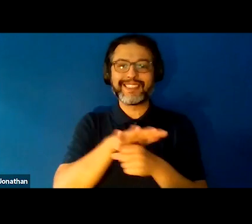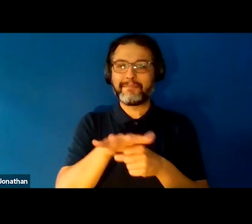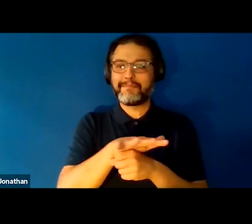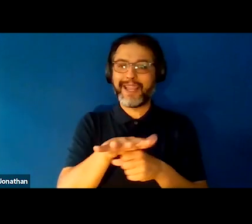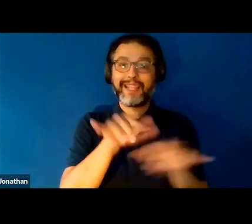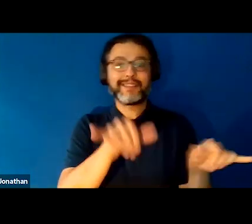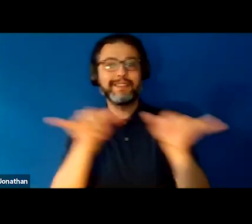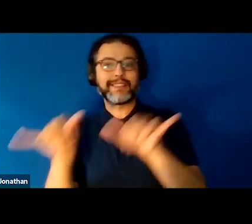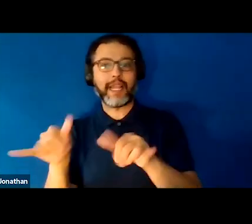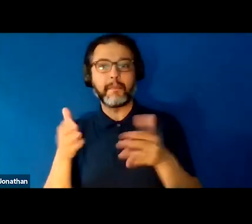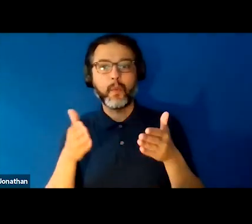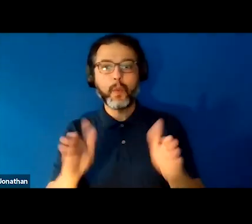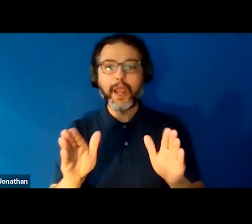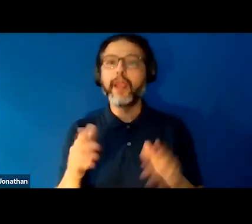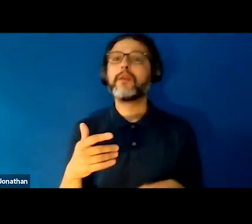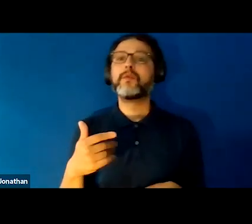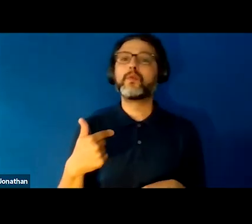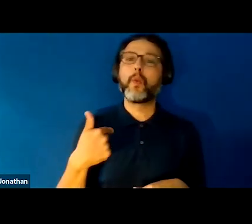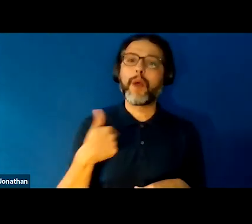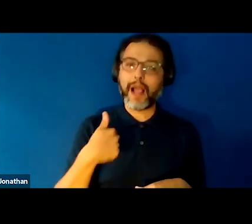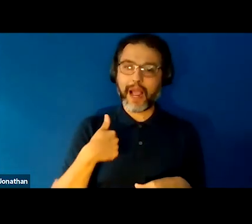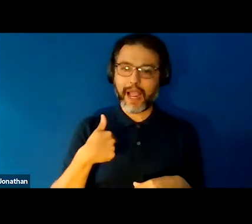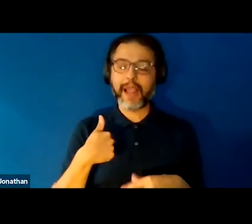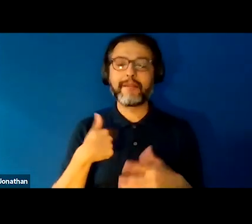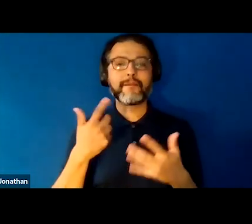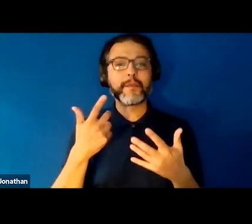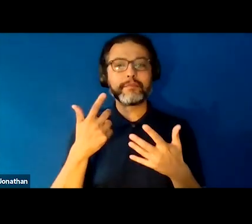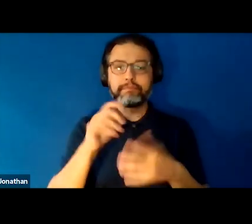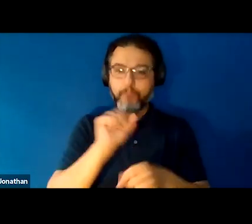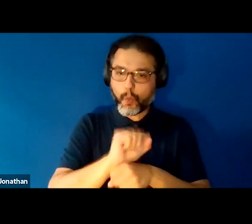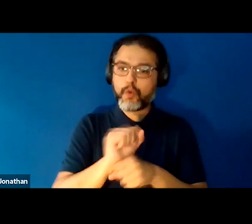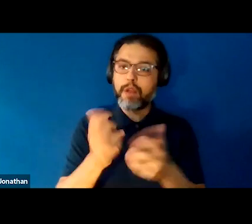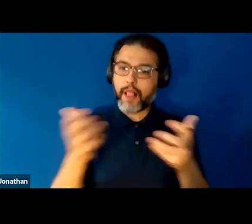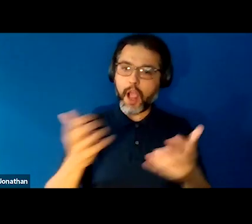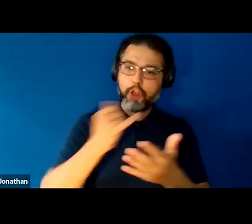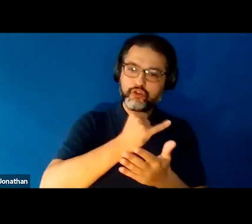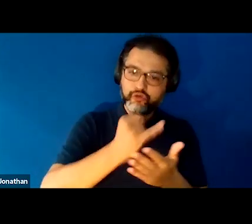And so I've done a lot of drawing and thinking, to try to learn and begin to understand how